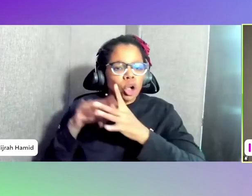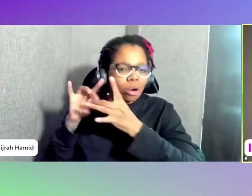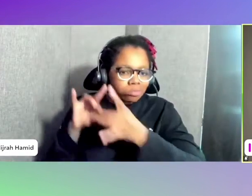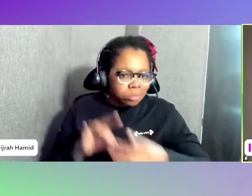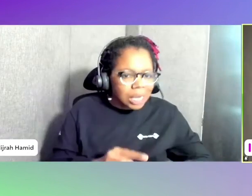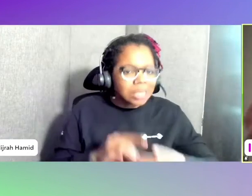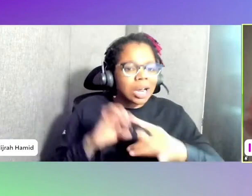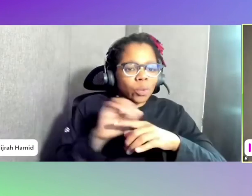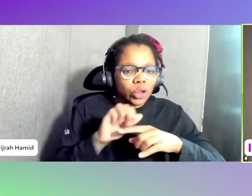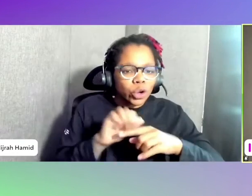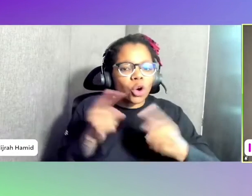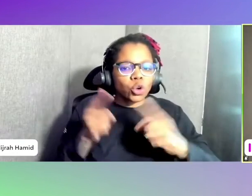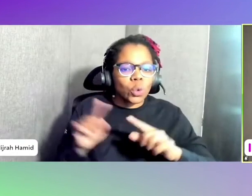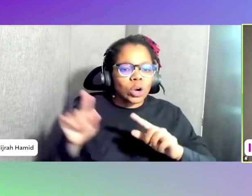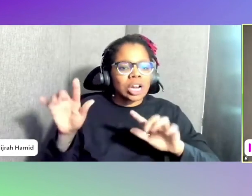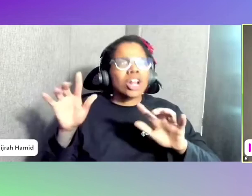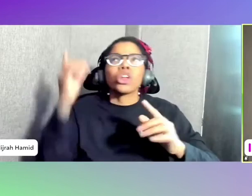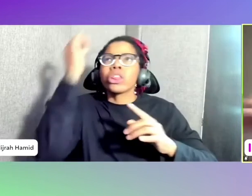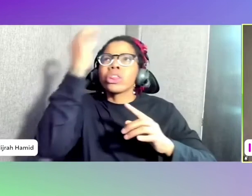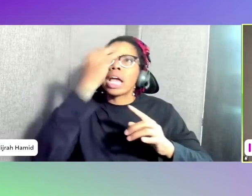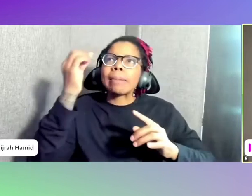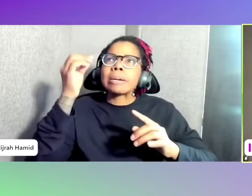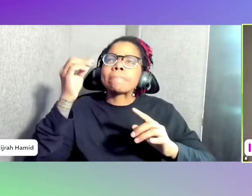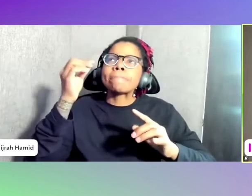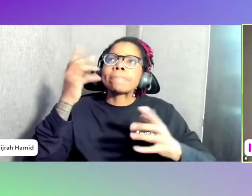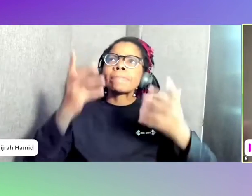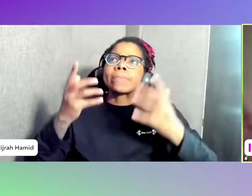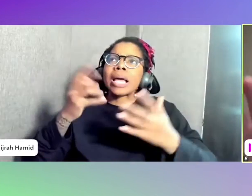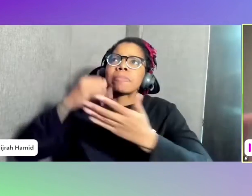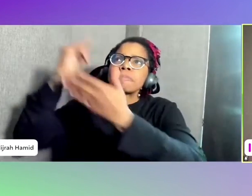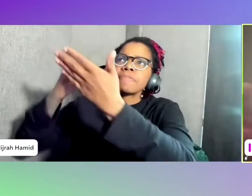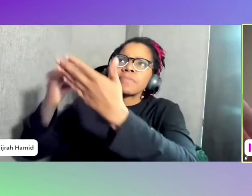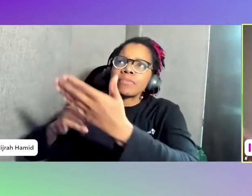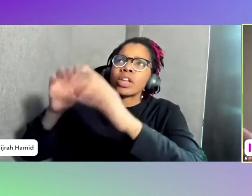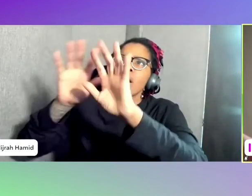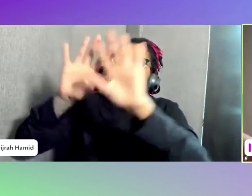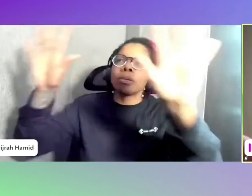and how they appear on a canvas, and where they would appear, and you can start